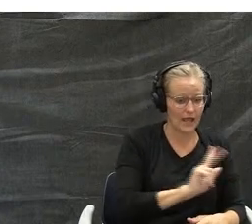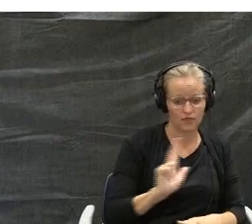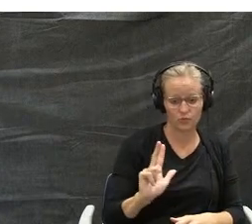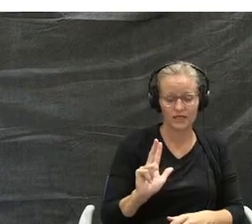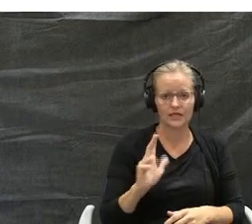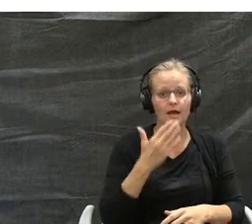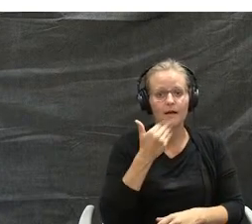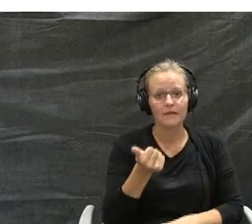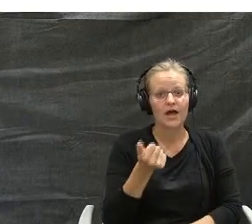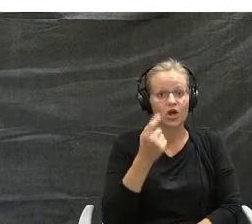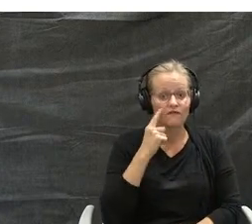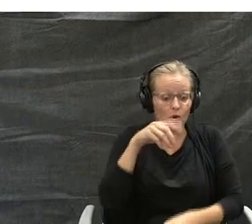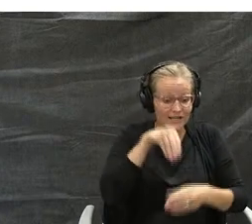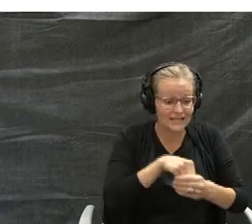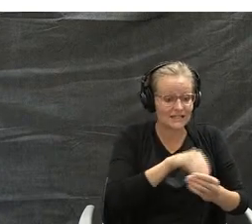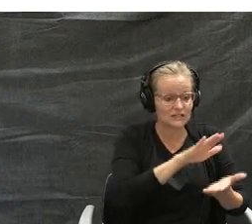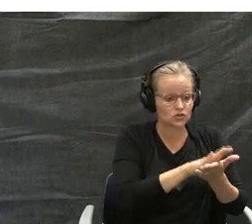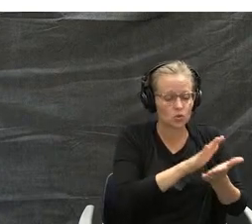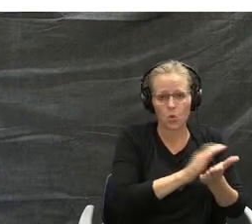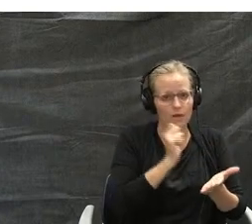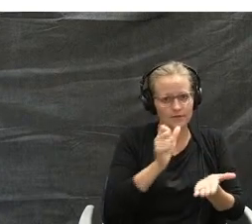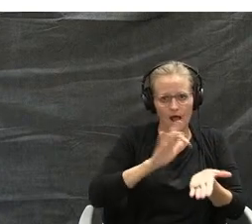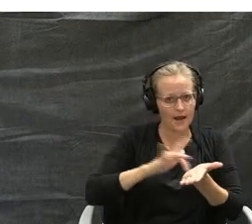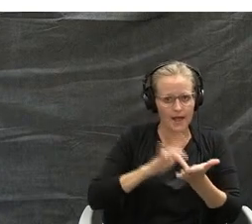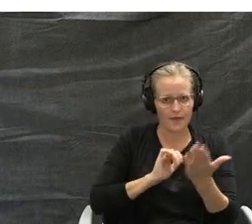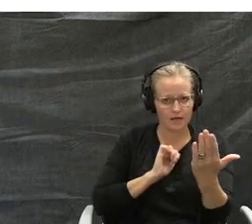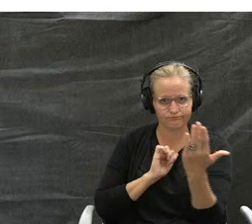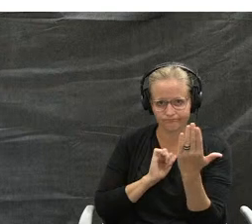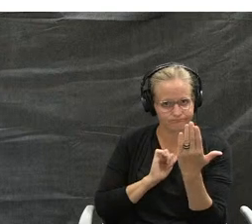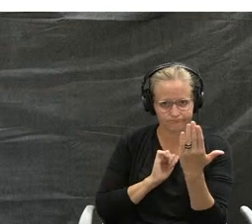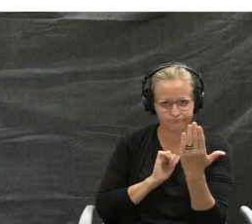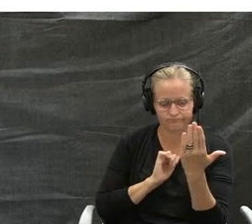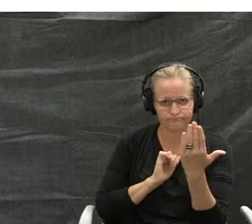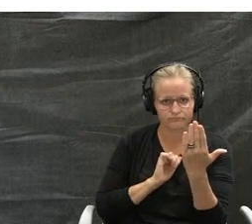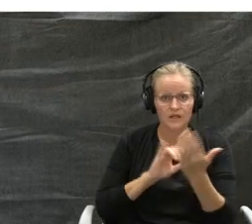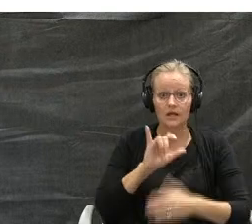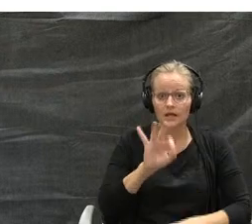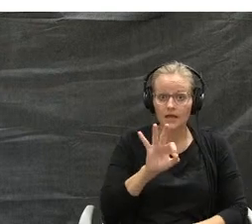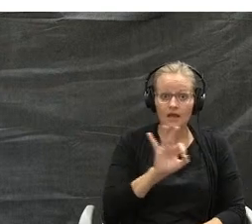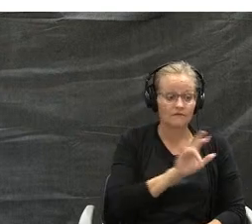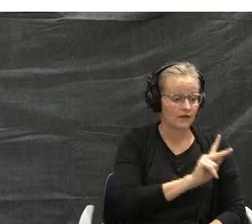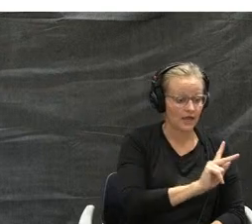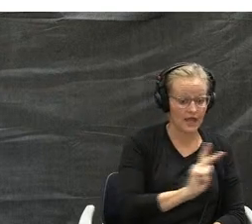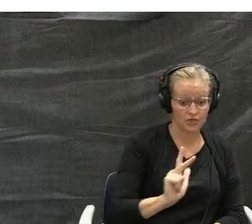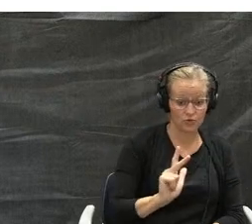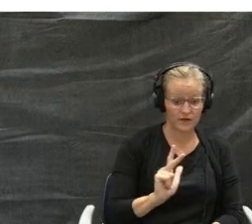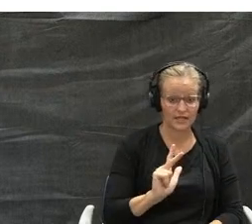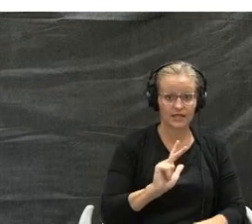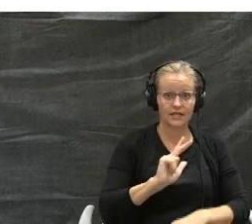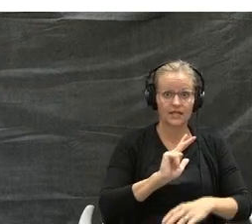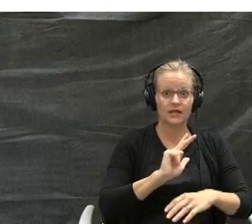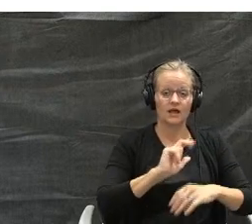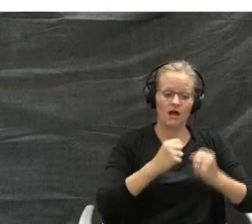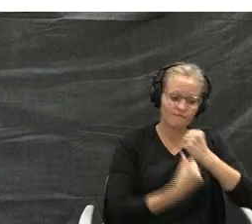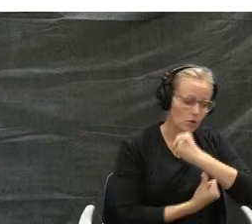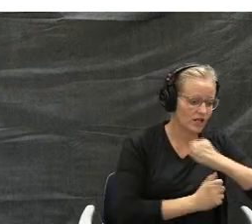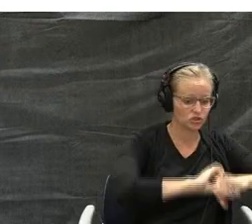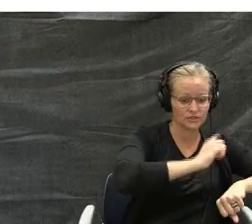If the base is strong at learning, they'll be just fine in the years to come. If the base is weak, they will always lack behind in the higher